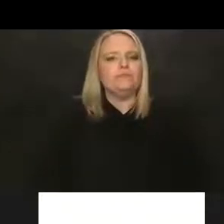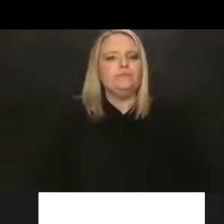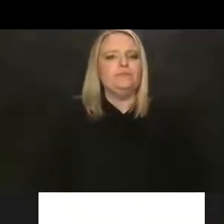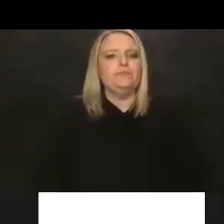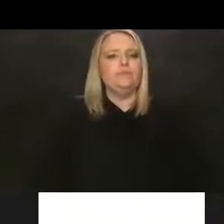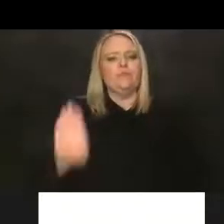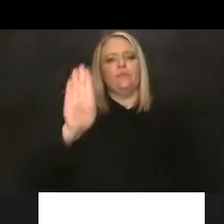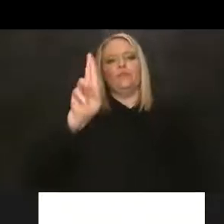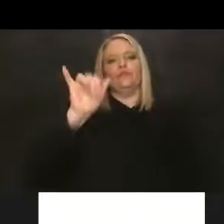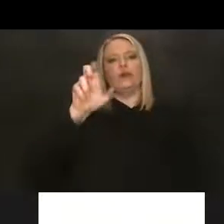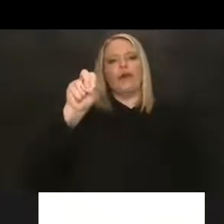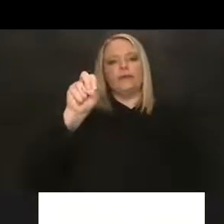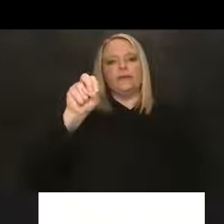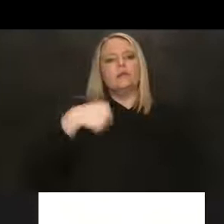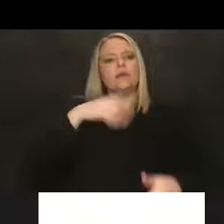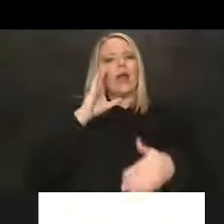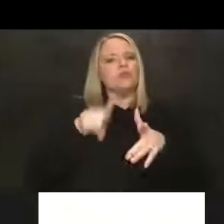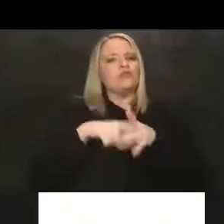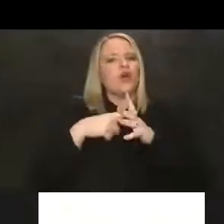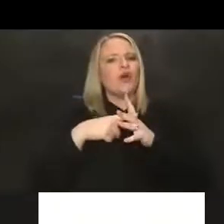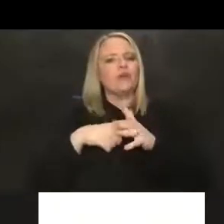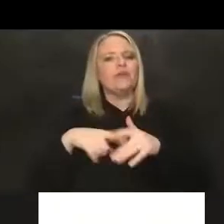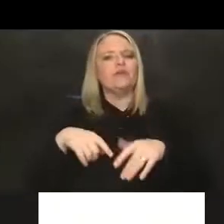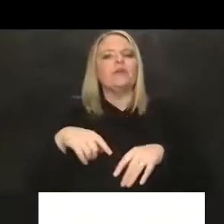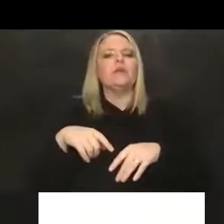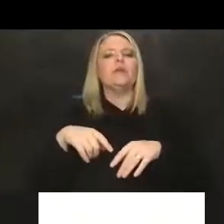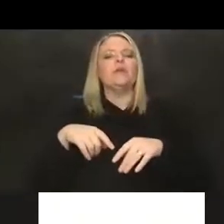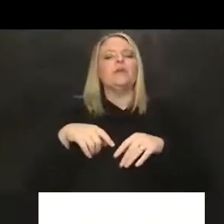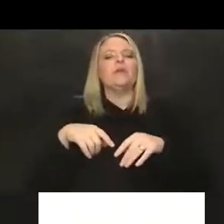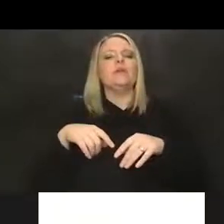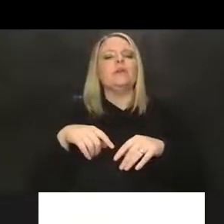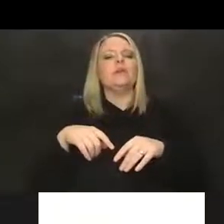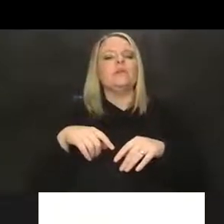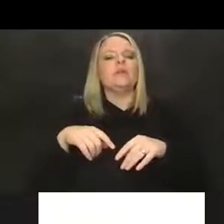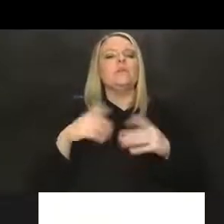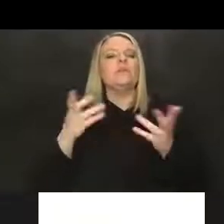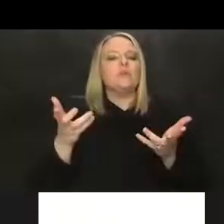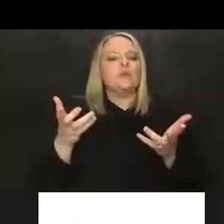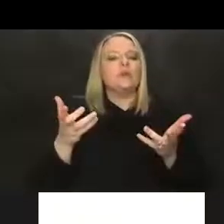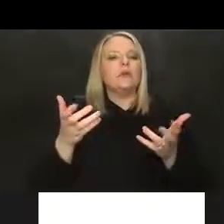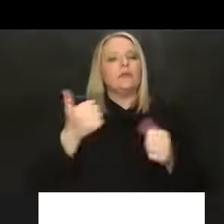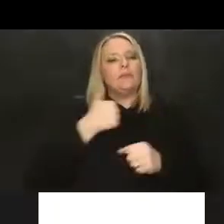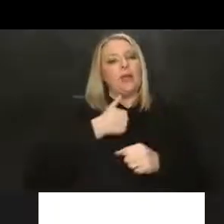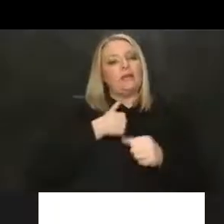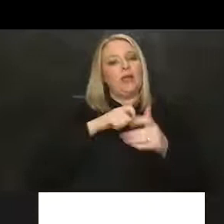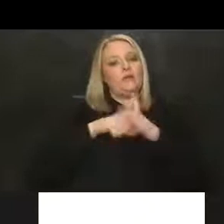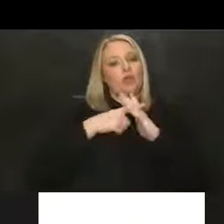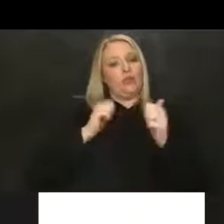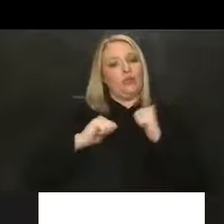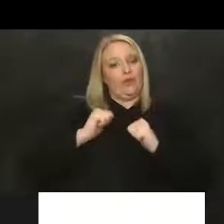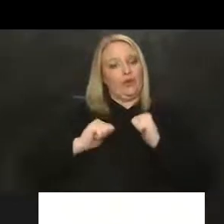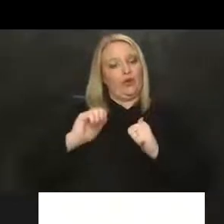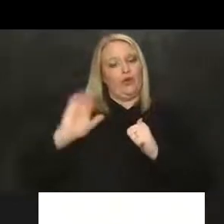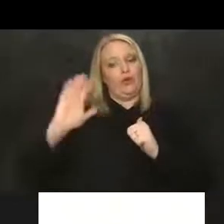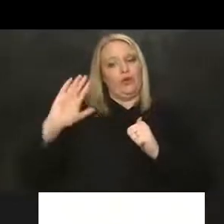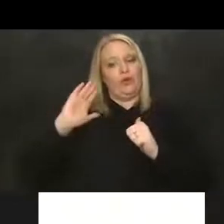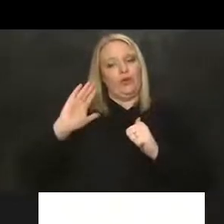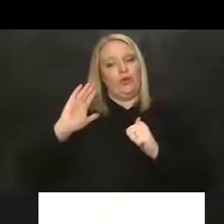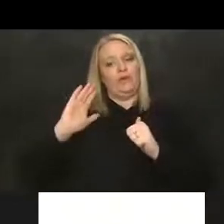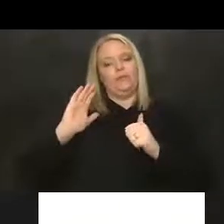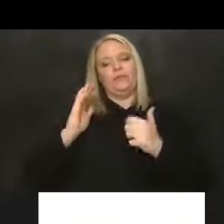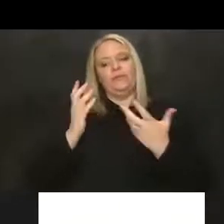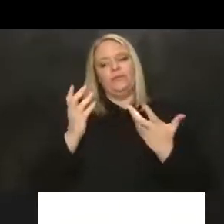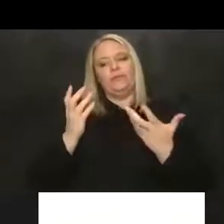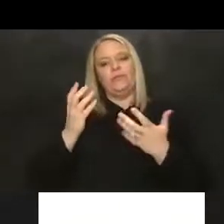I'll go first. So I actually started theater when I was- by way of choir actually I was in